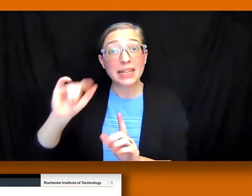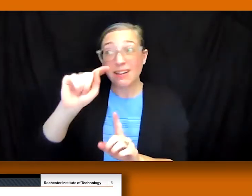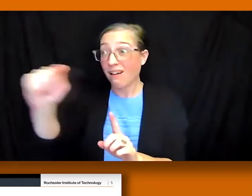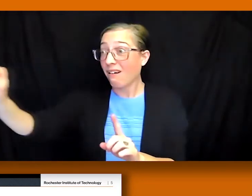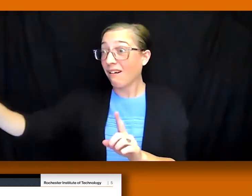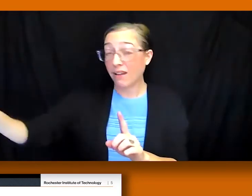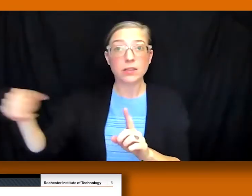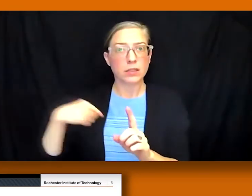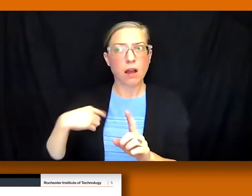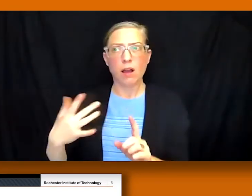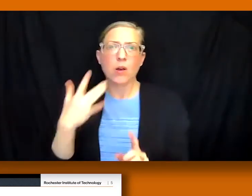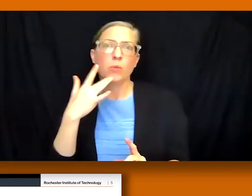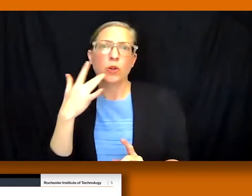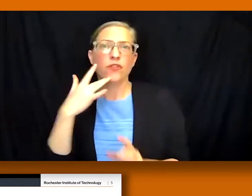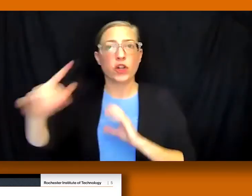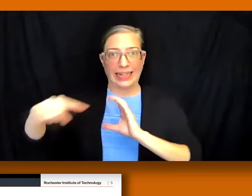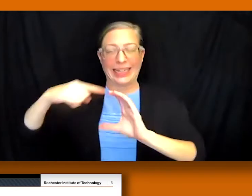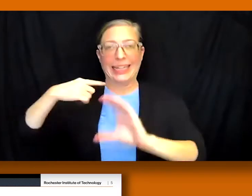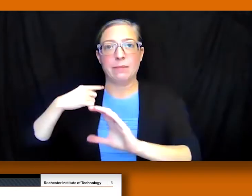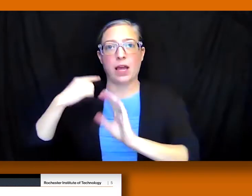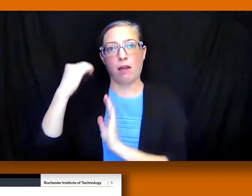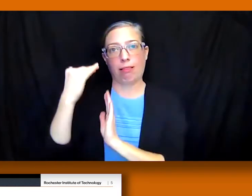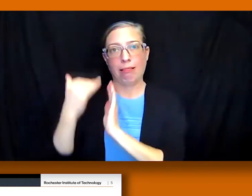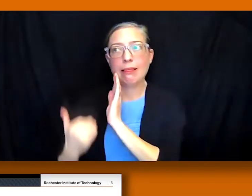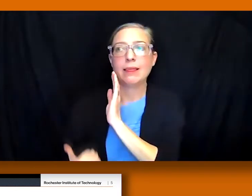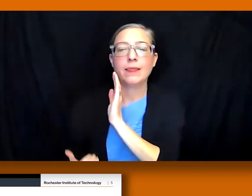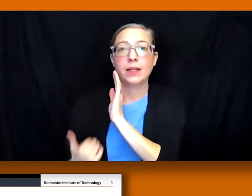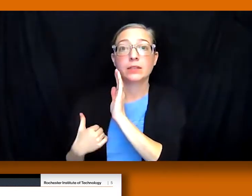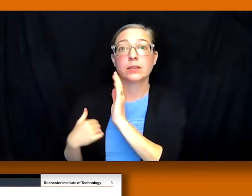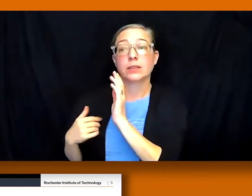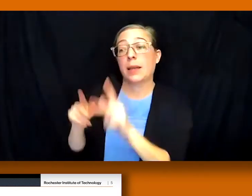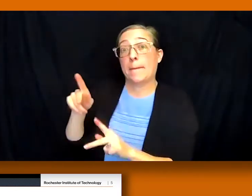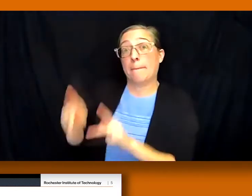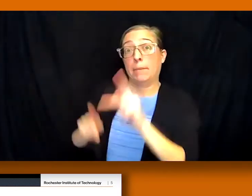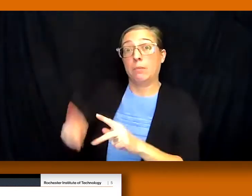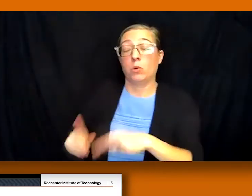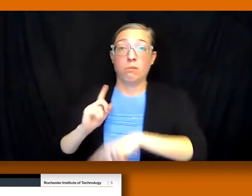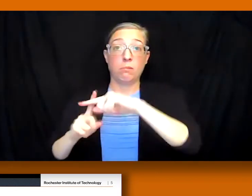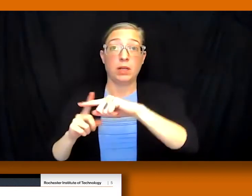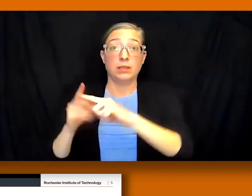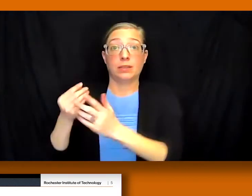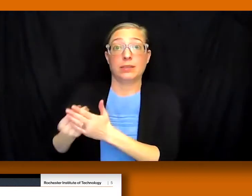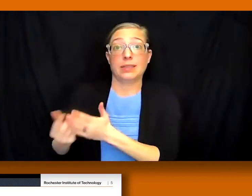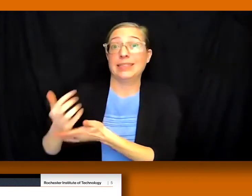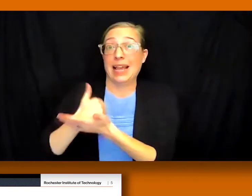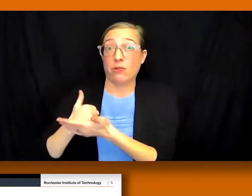and then I'll add those salaries and effort to the budget template and leave the rest blank,